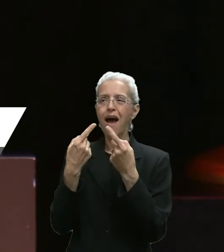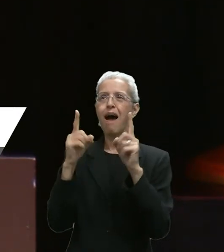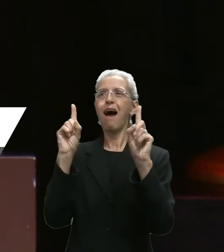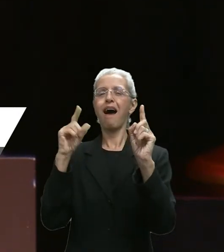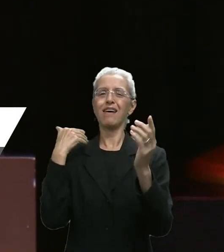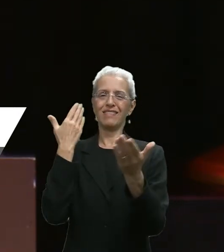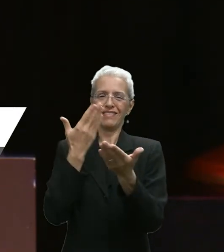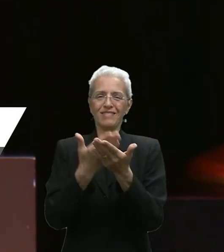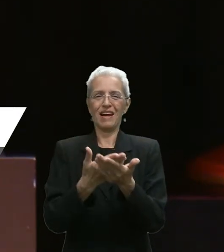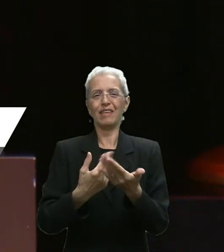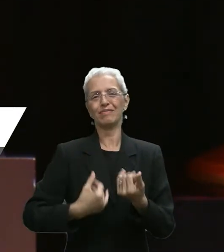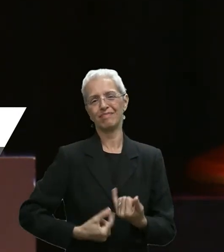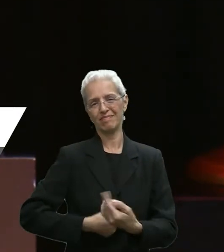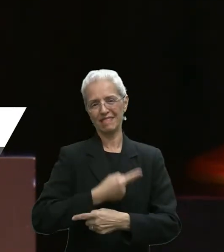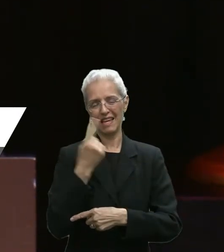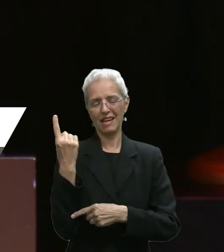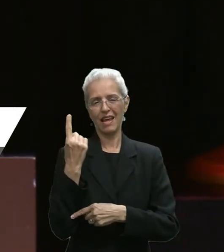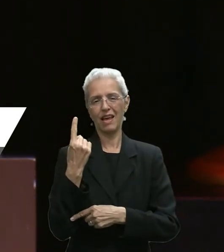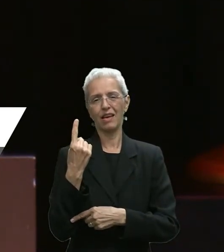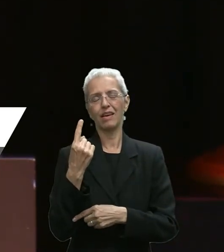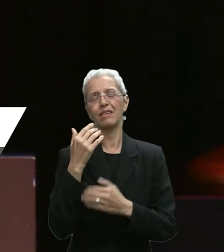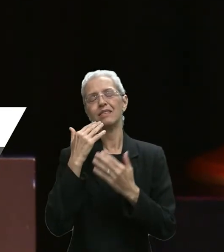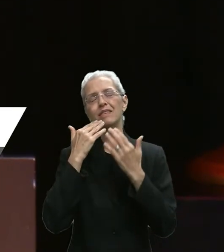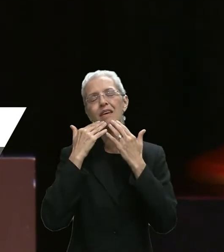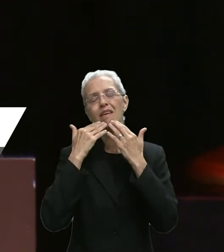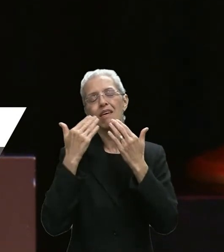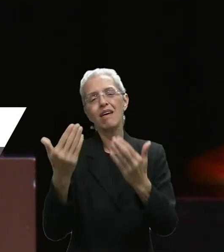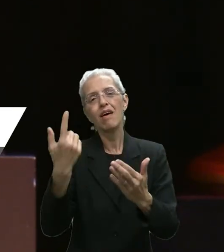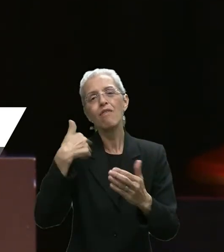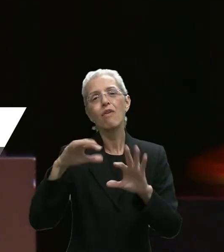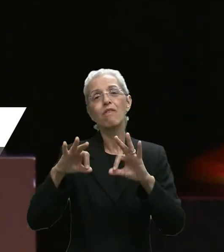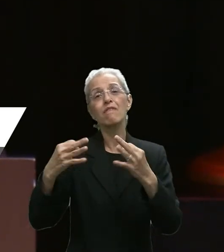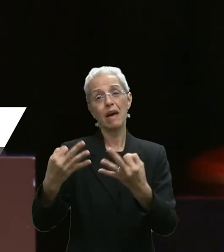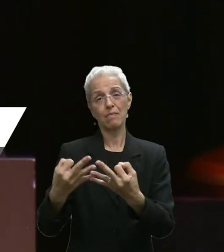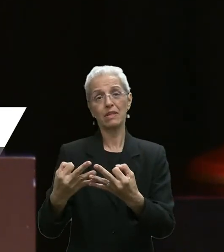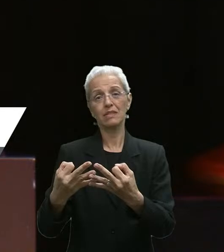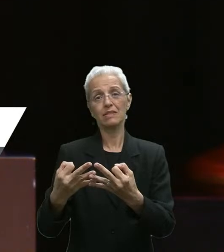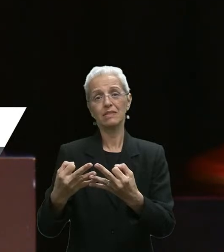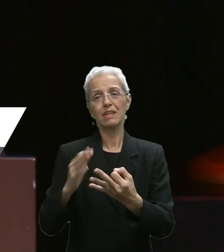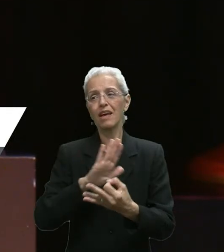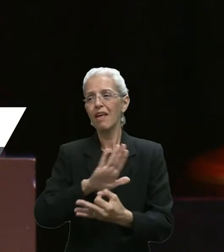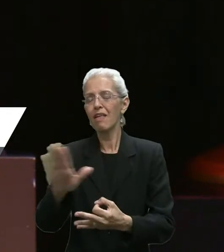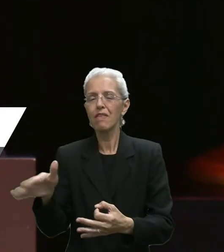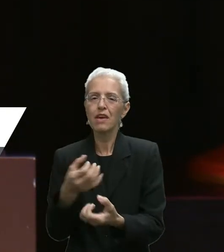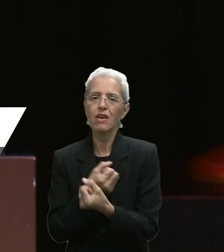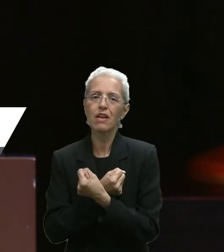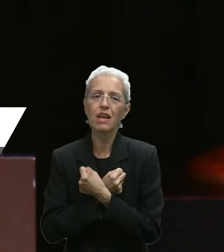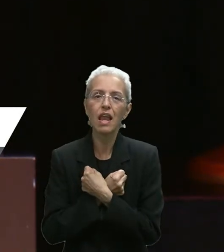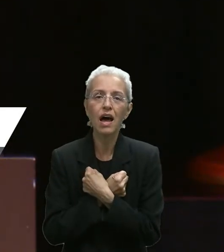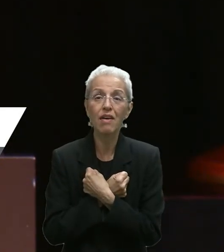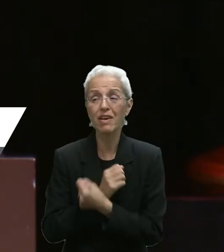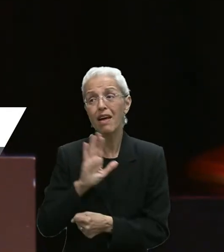Whose bright stars Through fight O'er watch'd Were so streaming?